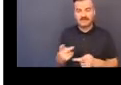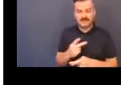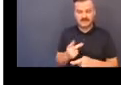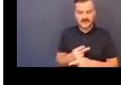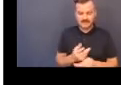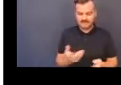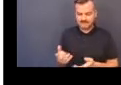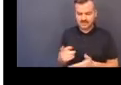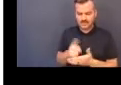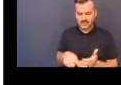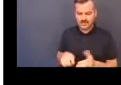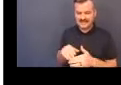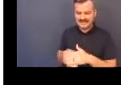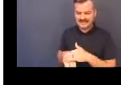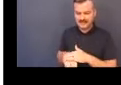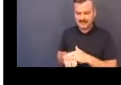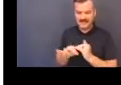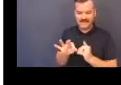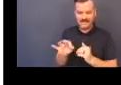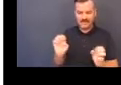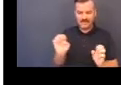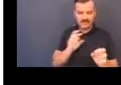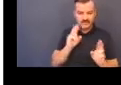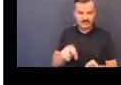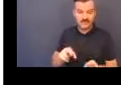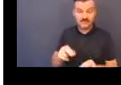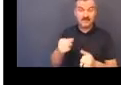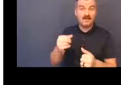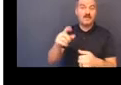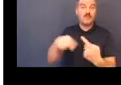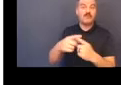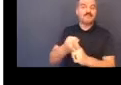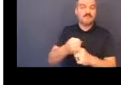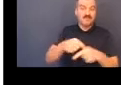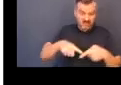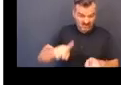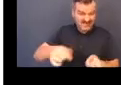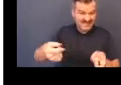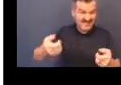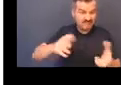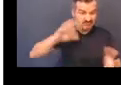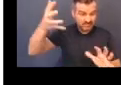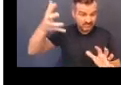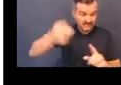an emergency response on site during it, the disruption caused by an emergency, and even